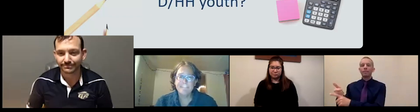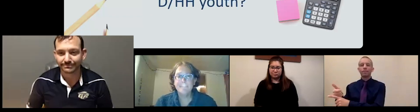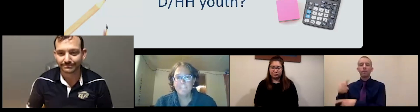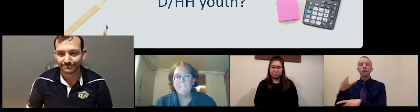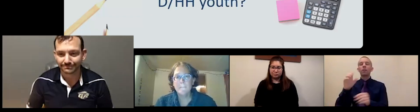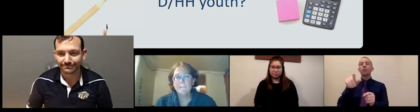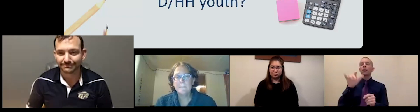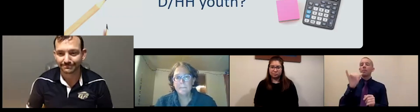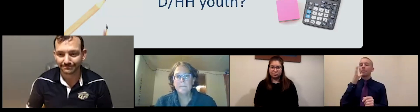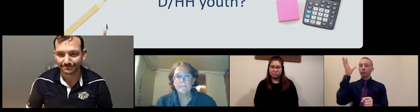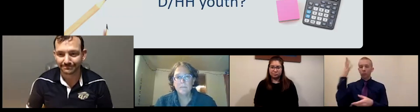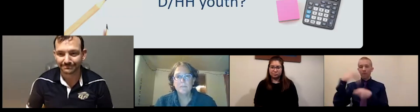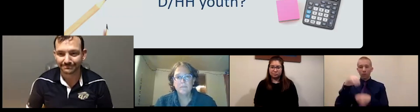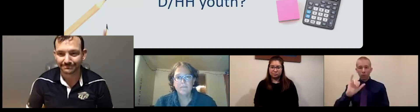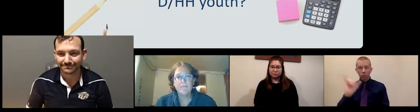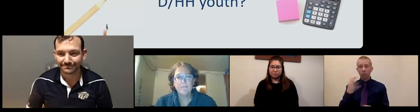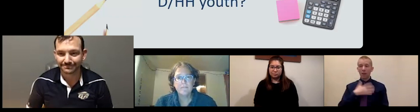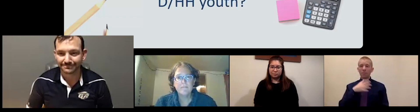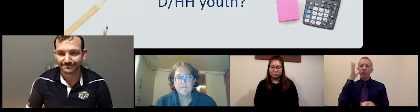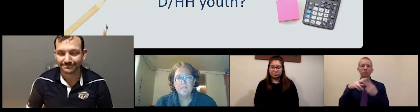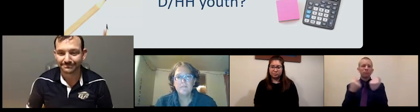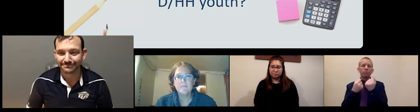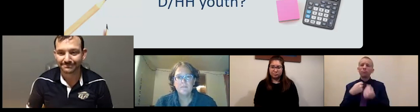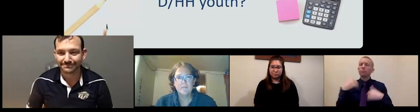Parent involvement, too. My parents were very supportive.